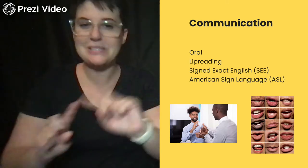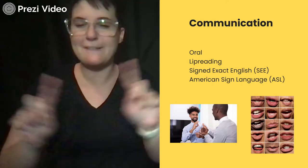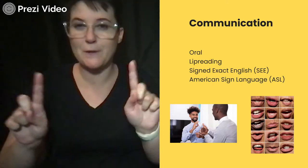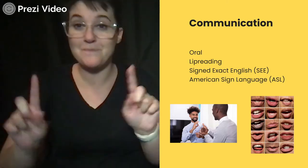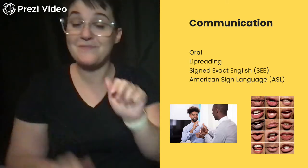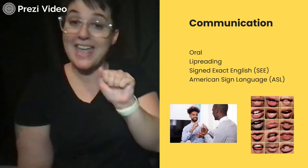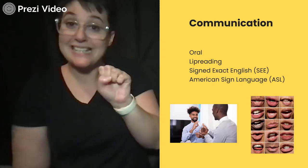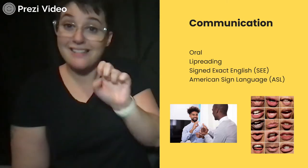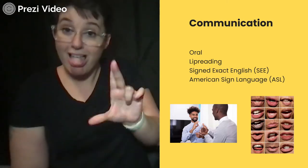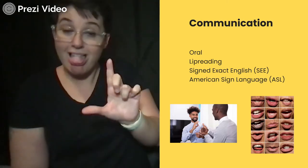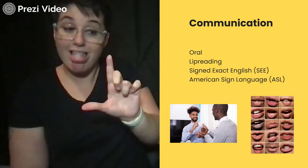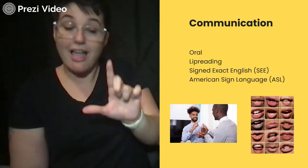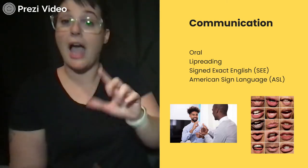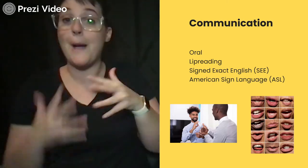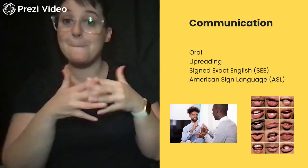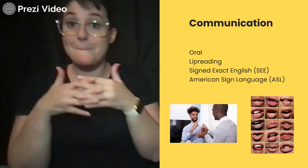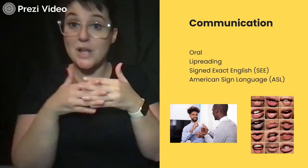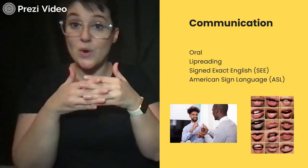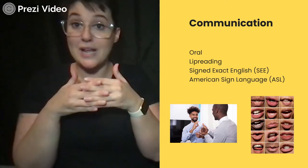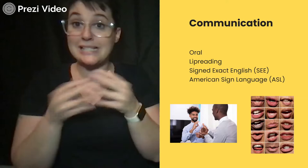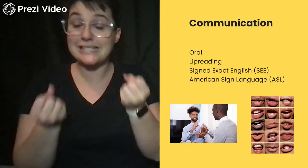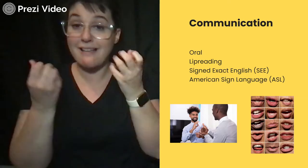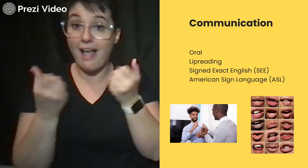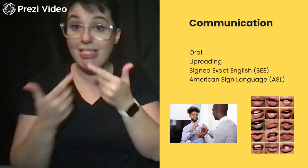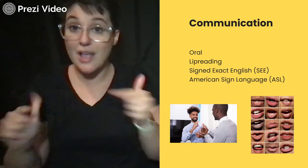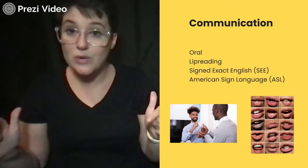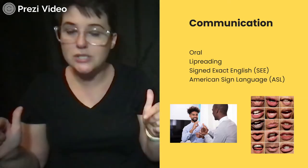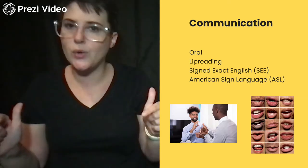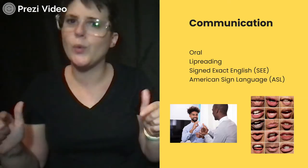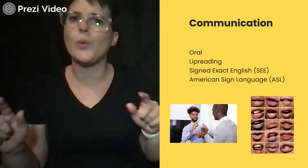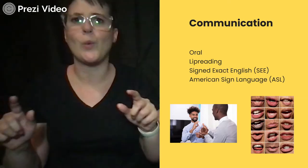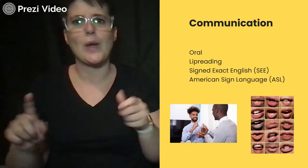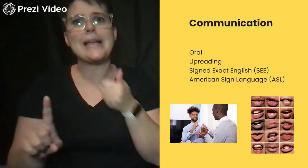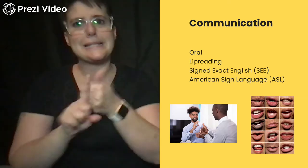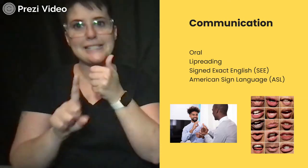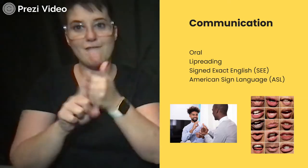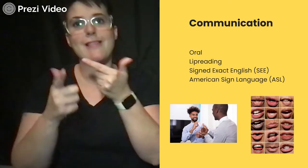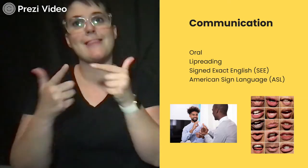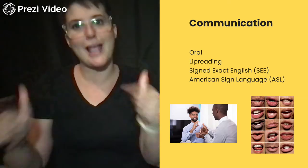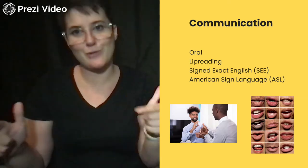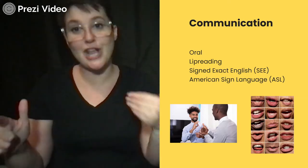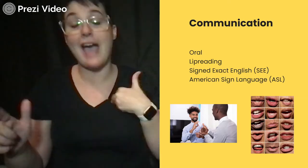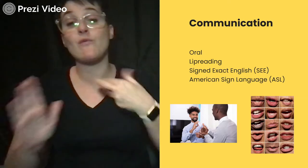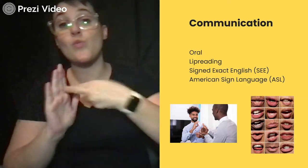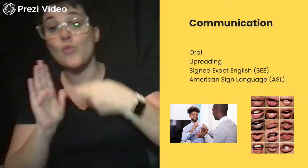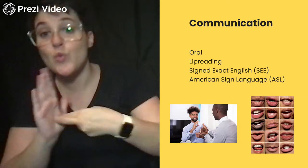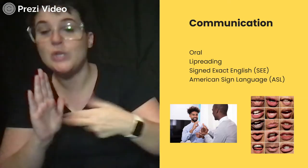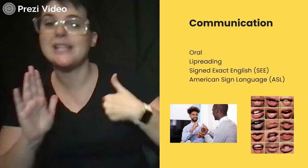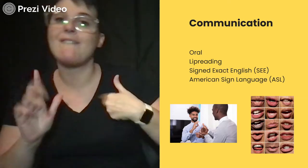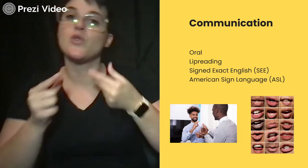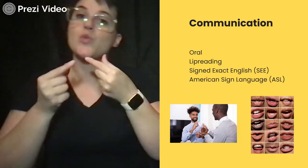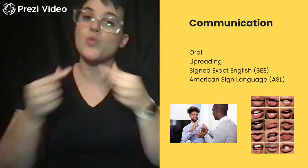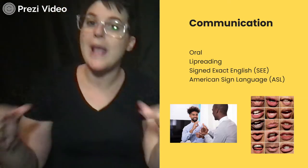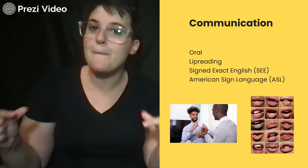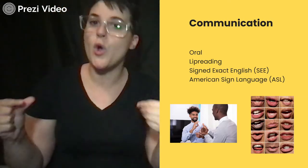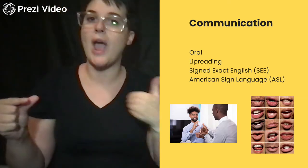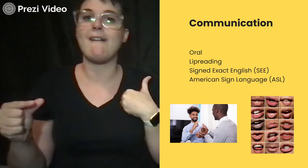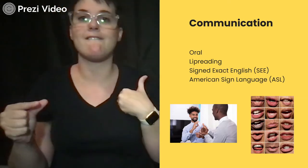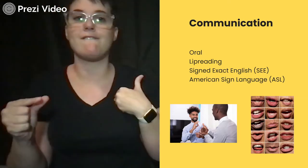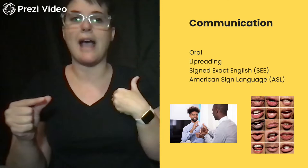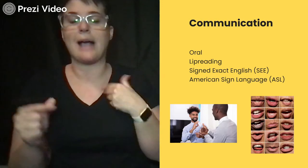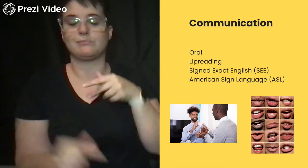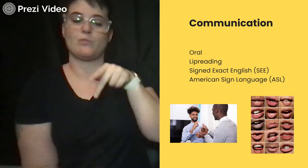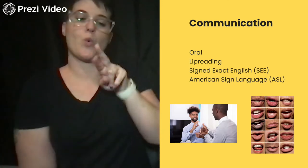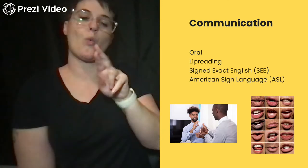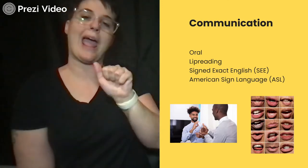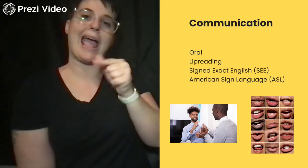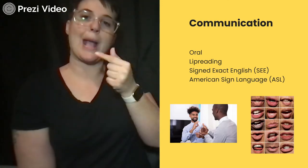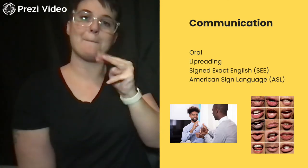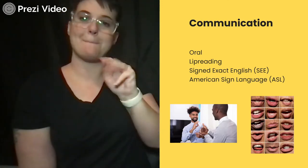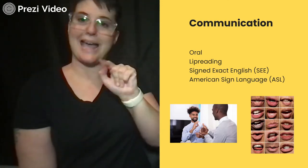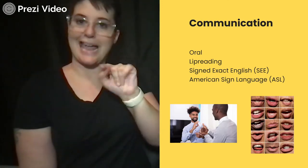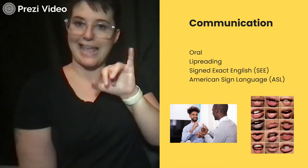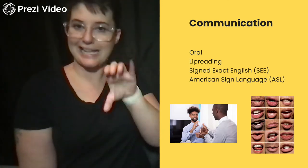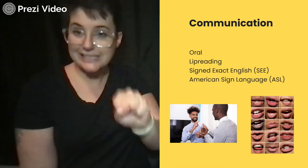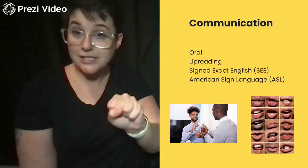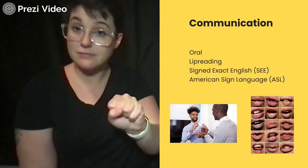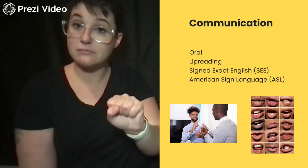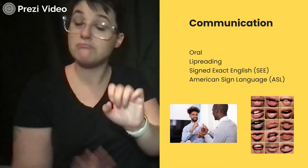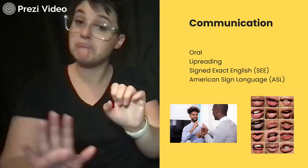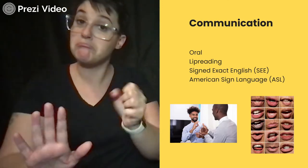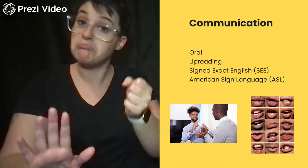ASL, or American Sign Language, is its own language with rules, grammar, and pragmatics.